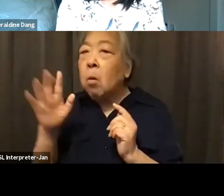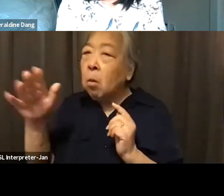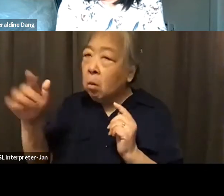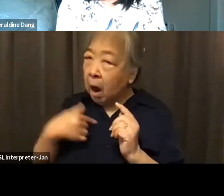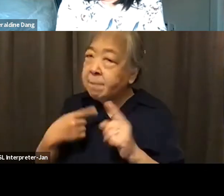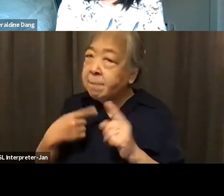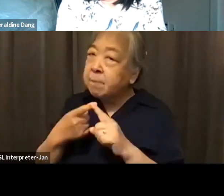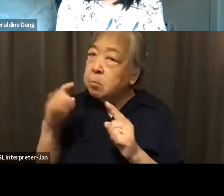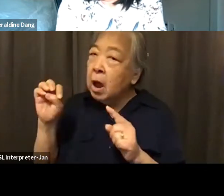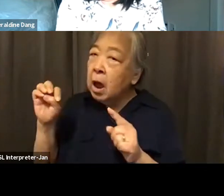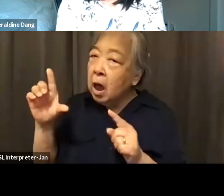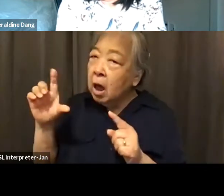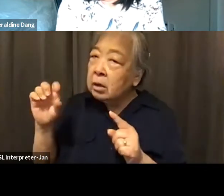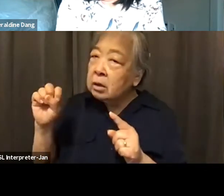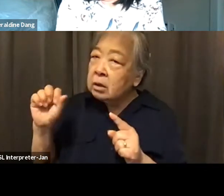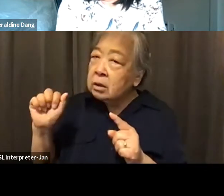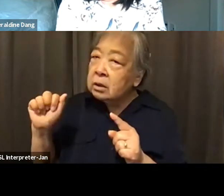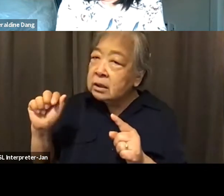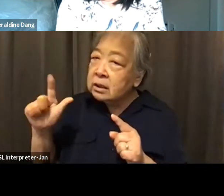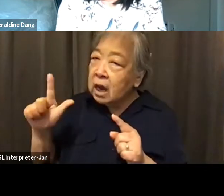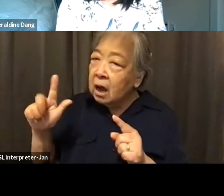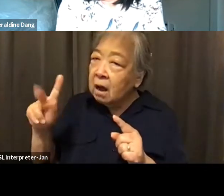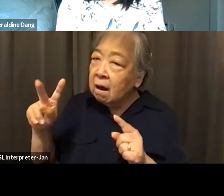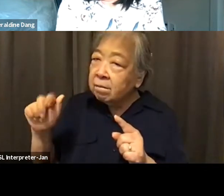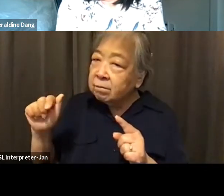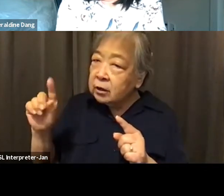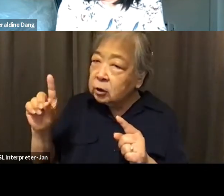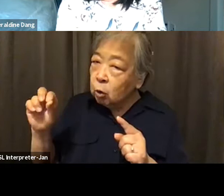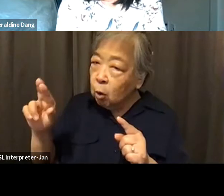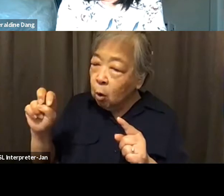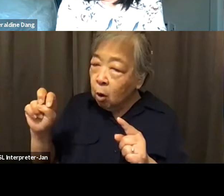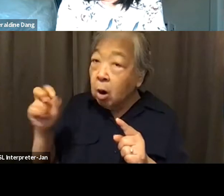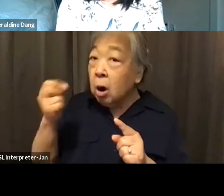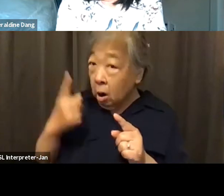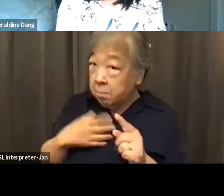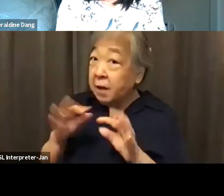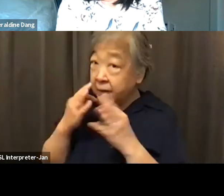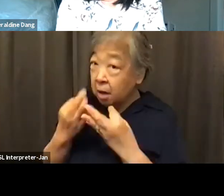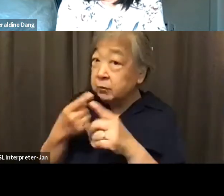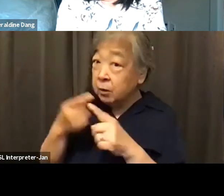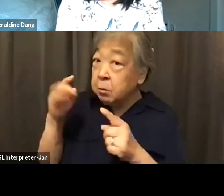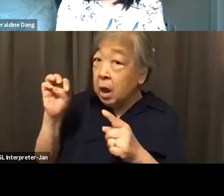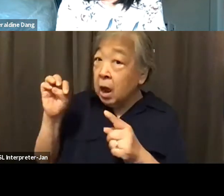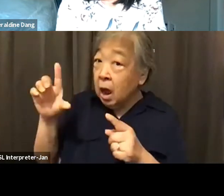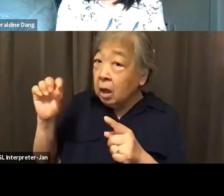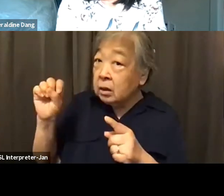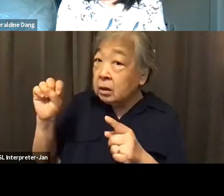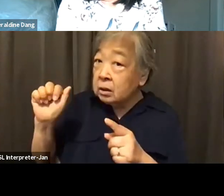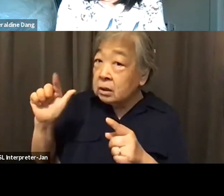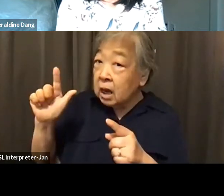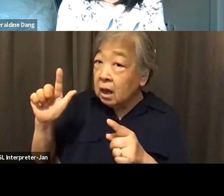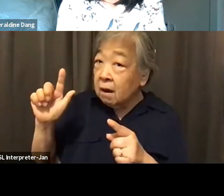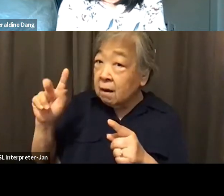That's where my family is from, we are from El Salvador, so I started telling people I was from El Salvador rather